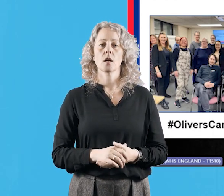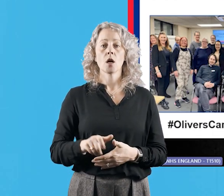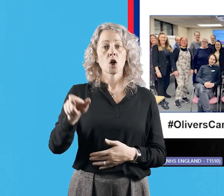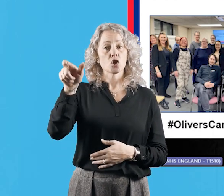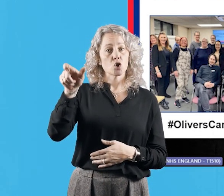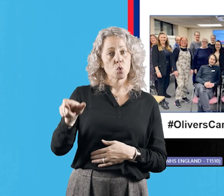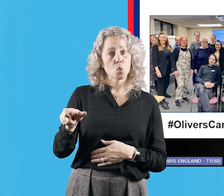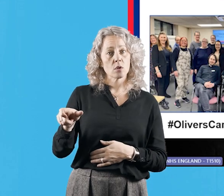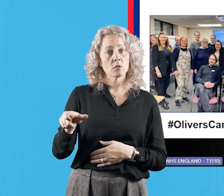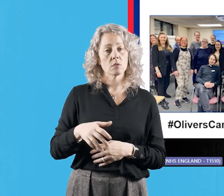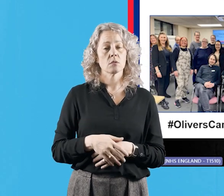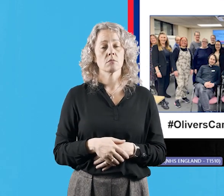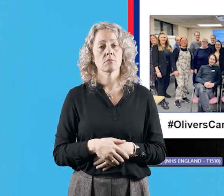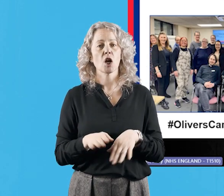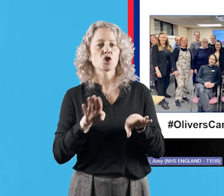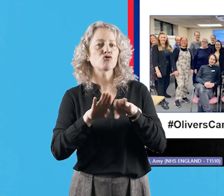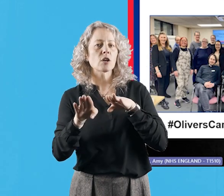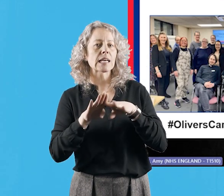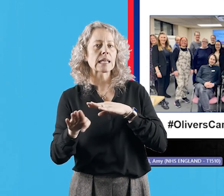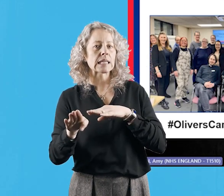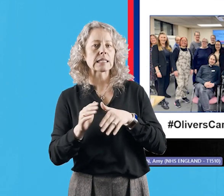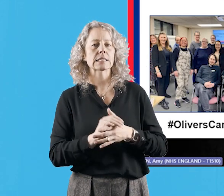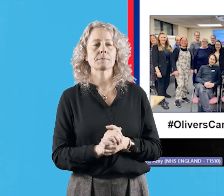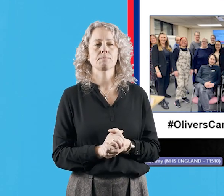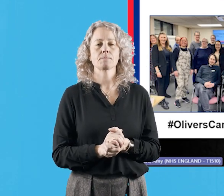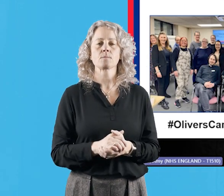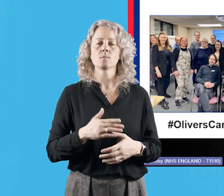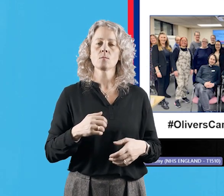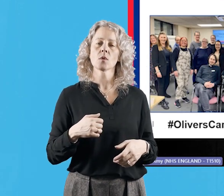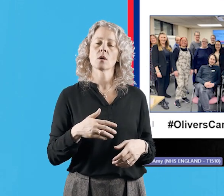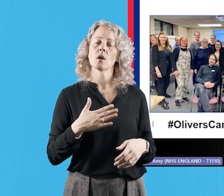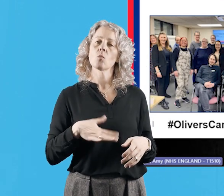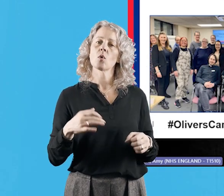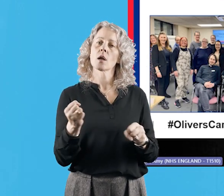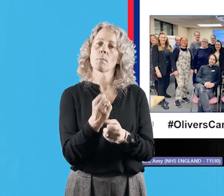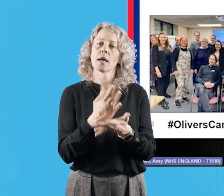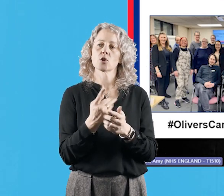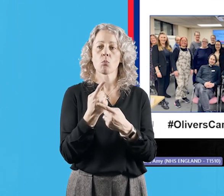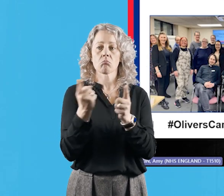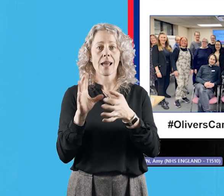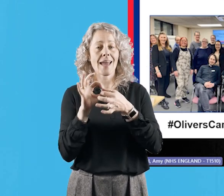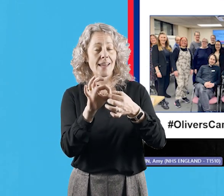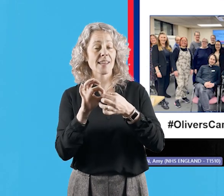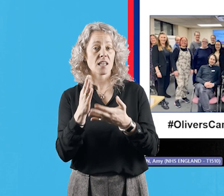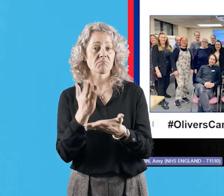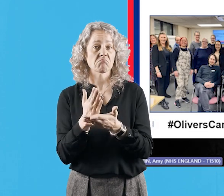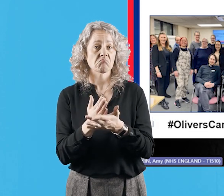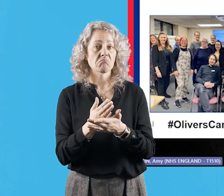In terms of students and trainees. We want to make sure that they're they're engaged. And thinking again about this